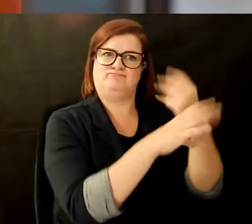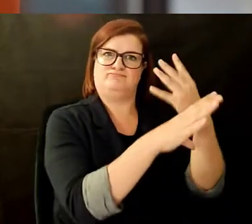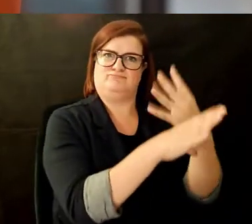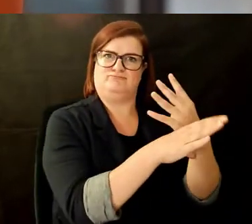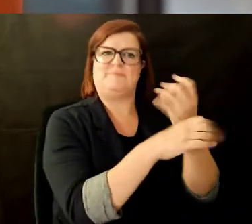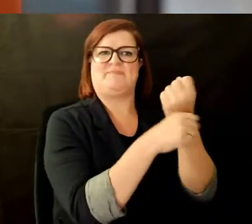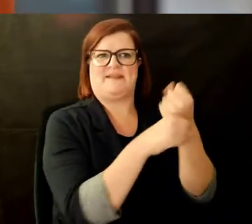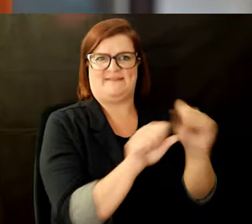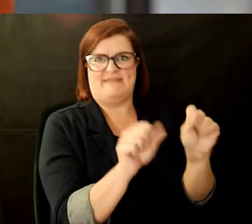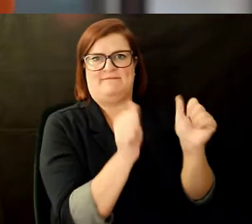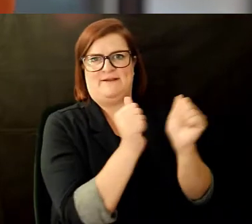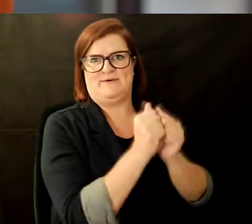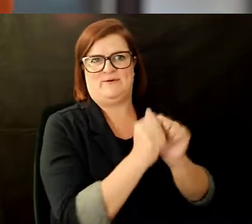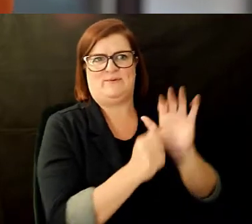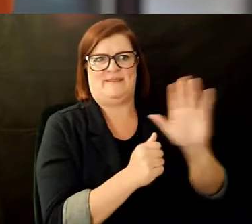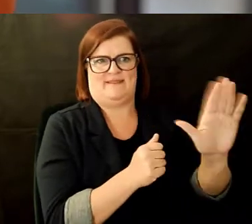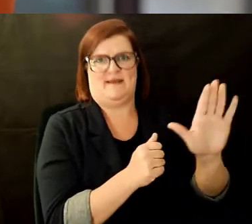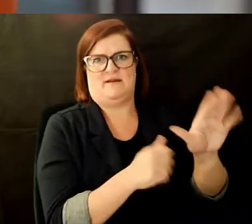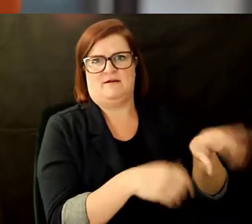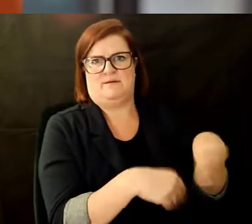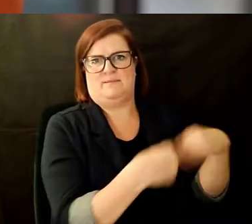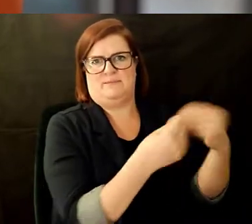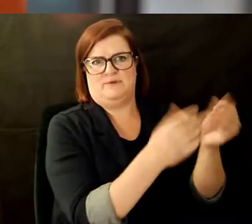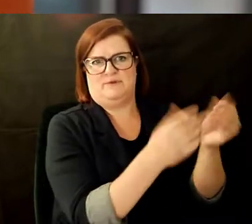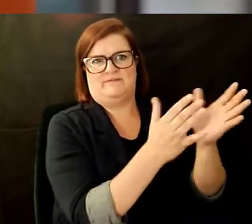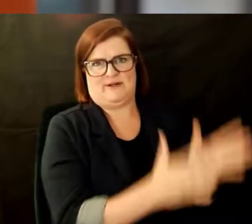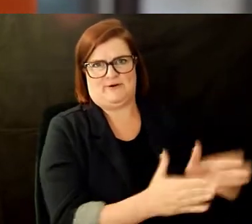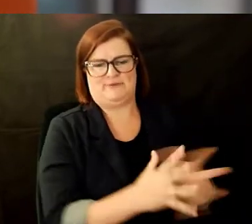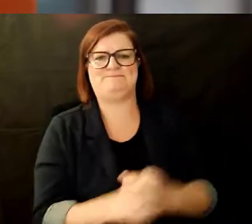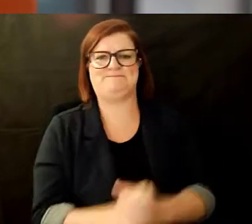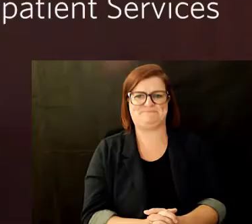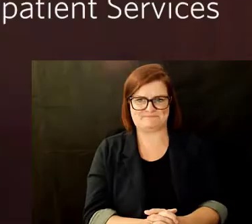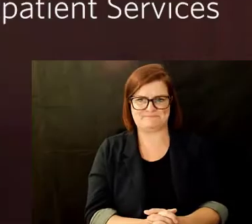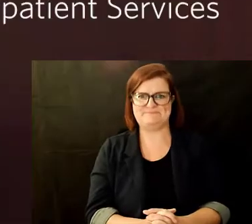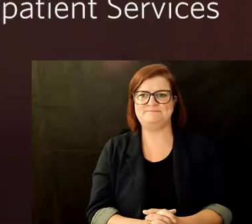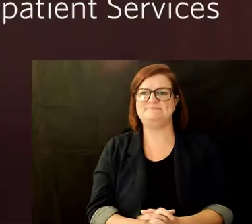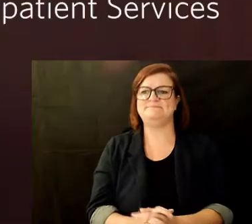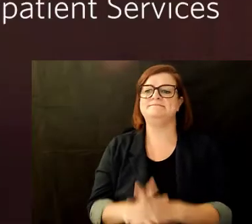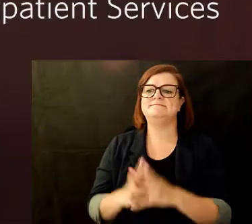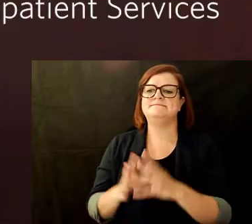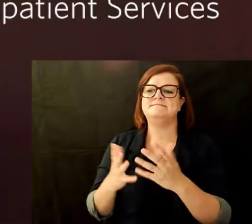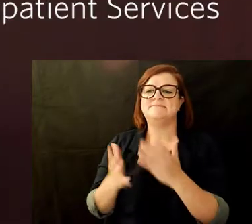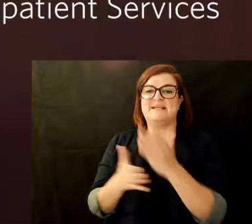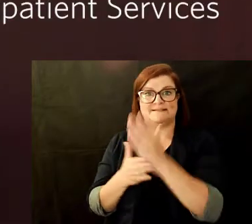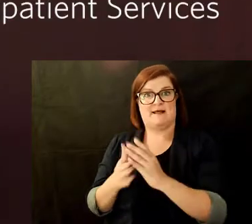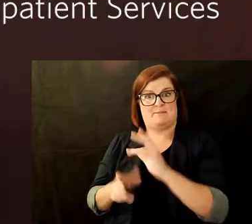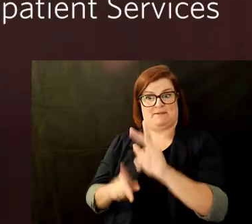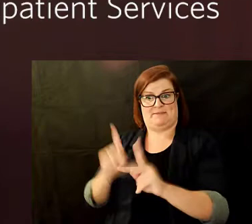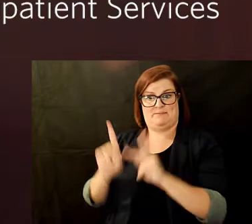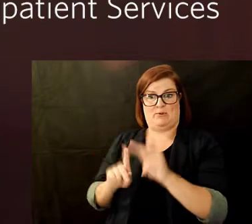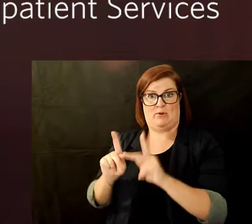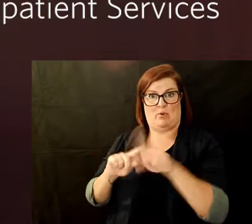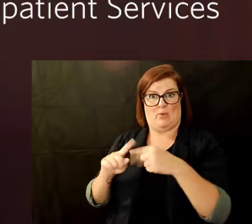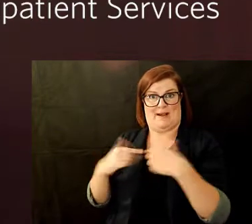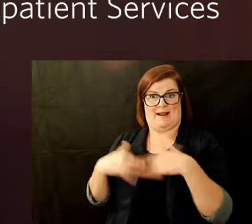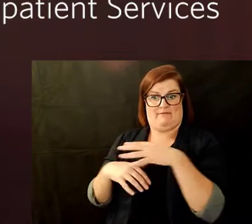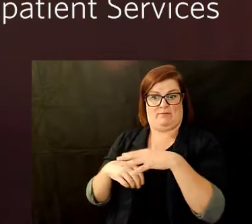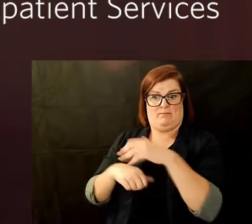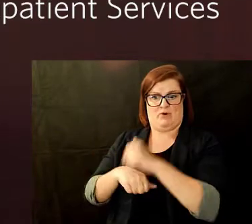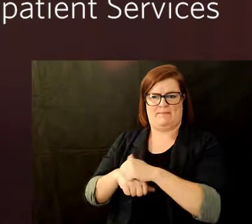and still receive telehealth services safely from their provider. To make the commute into our clinic, some of the people we serve would